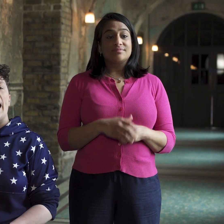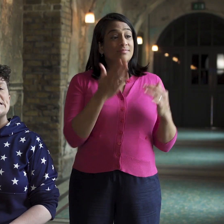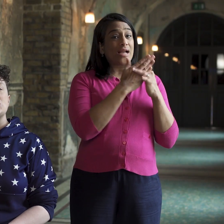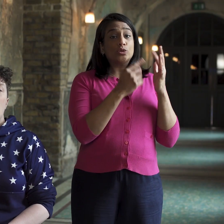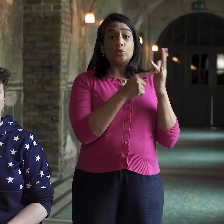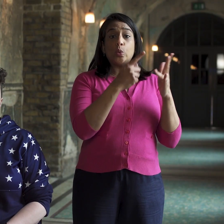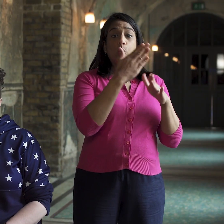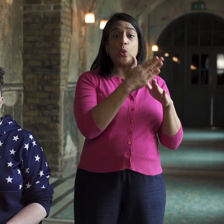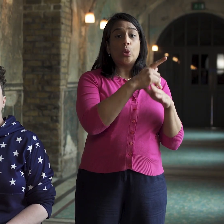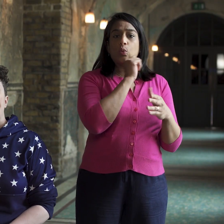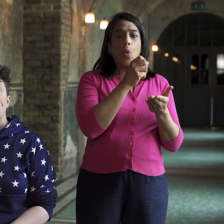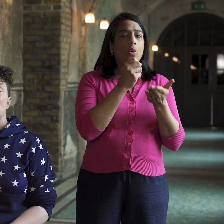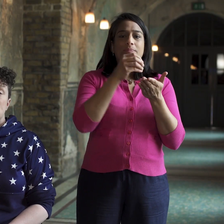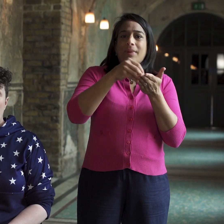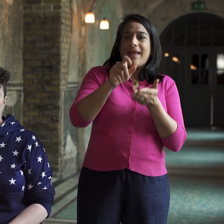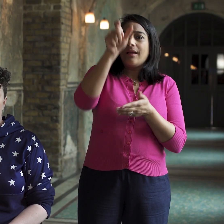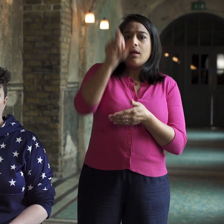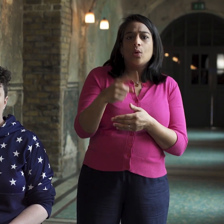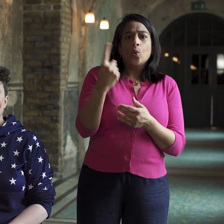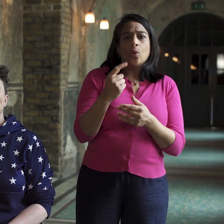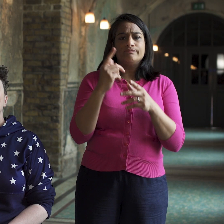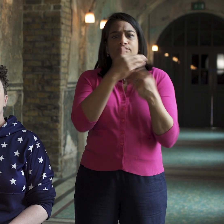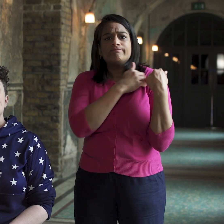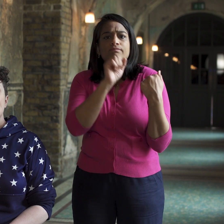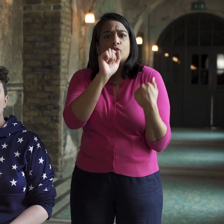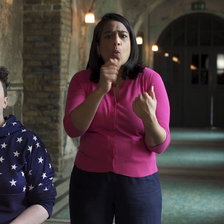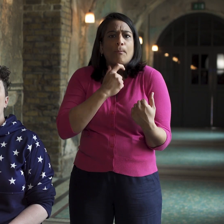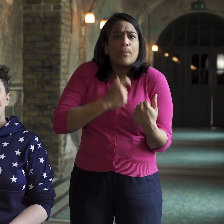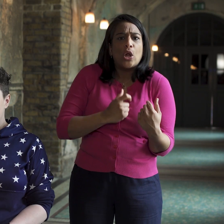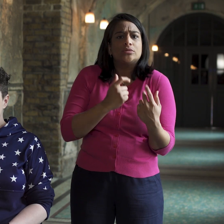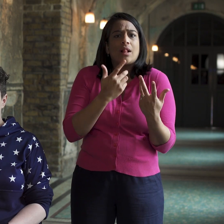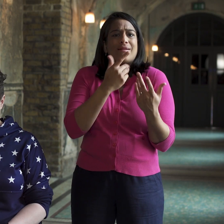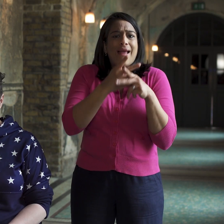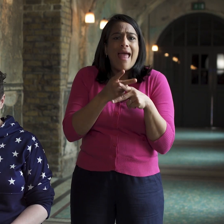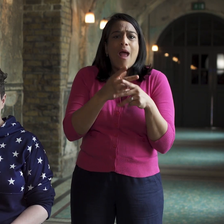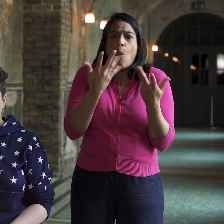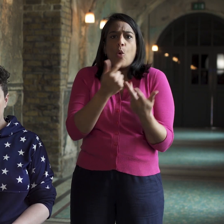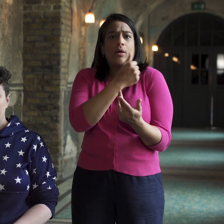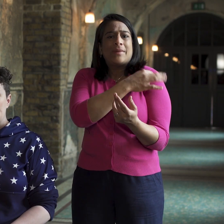Access to Work will not pay for a support worker to give nursing or personal care. biscuit